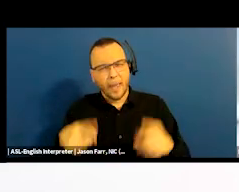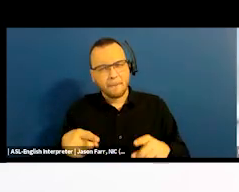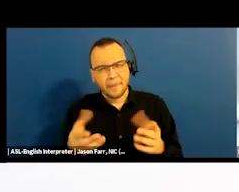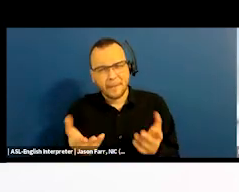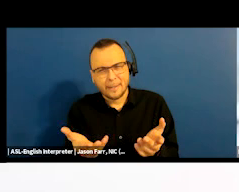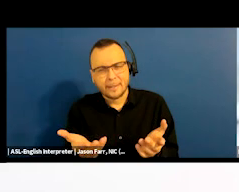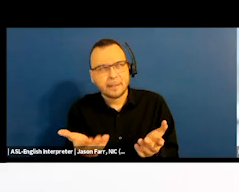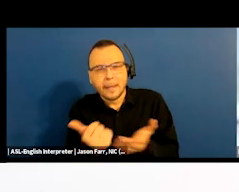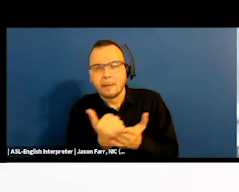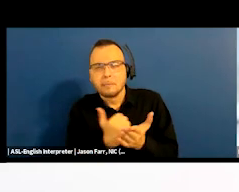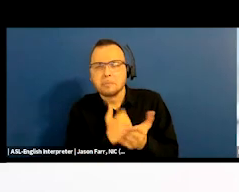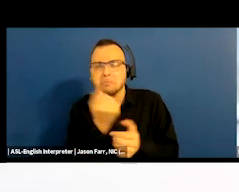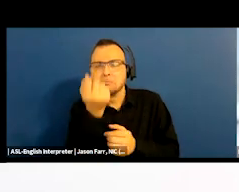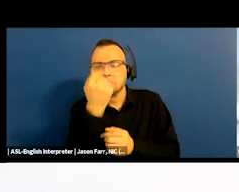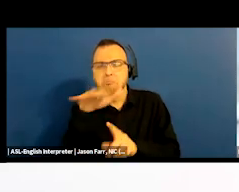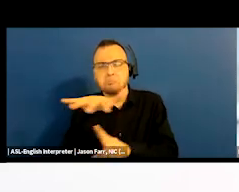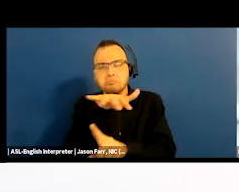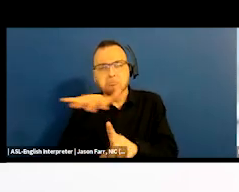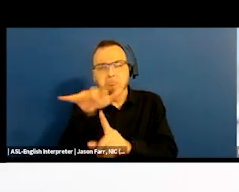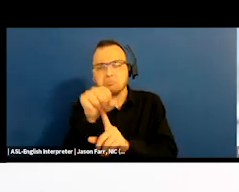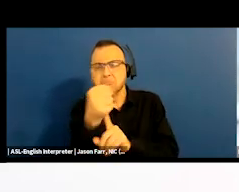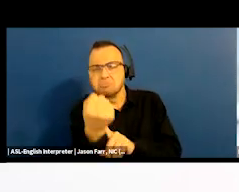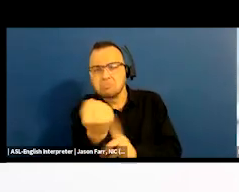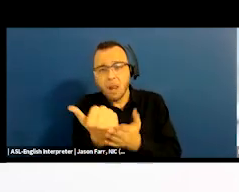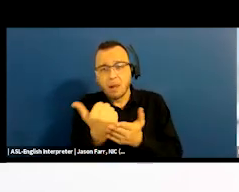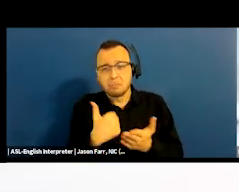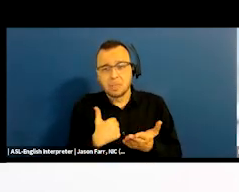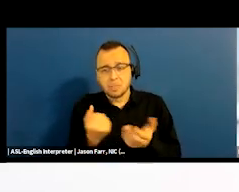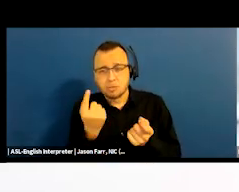and not ask what's wrong with you or why did you do that?